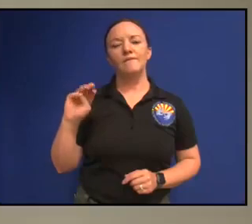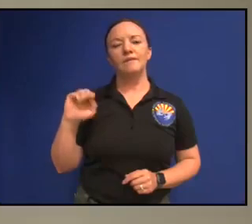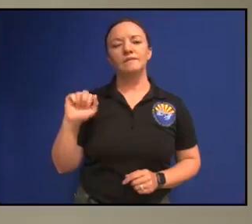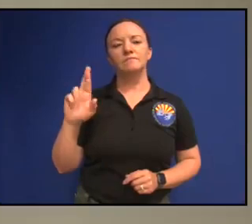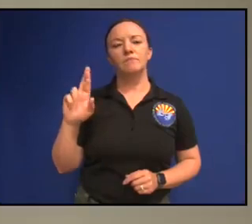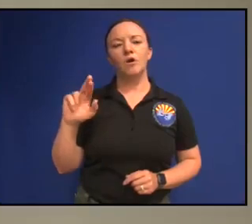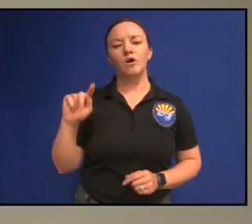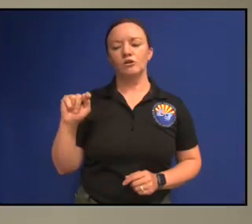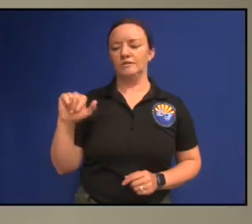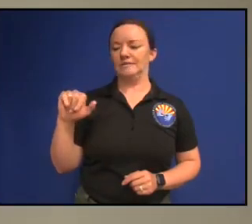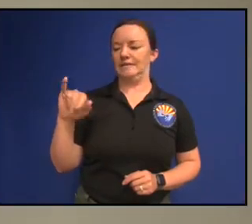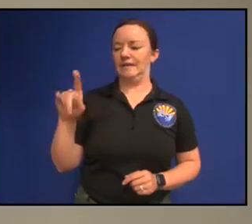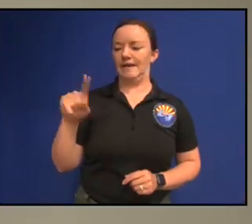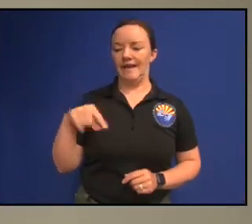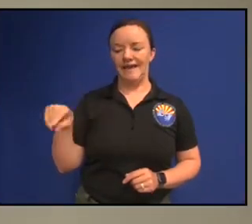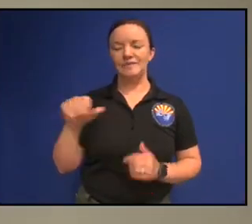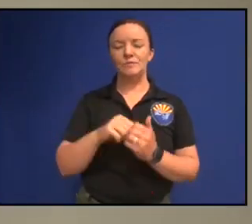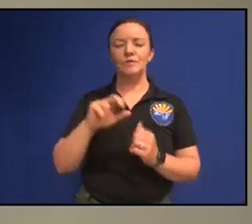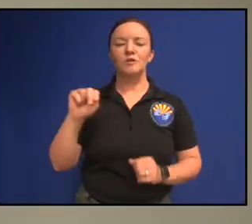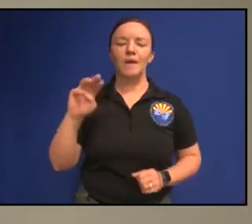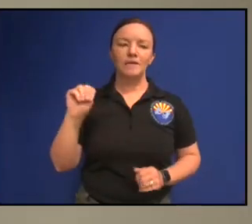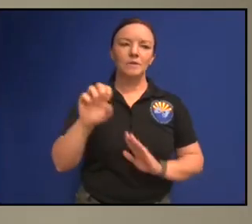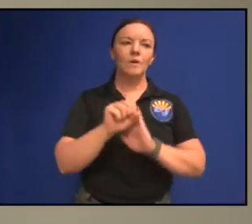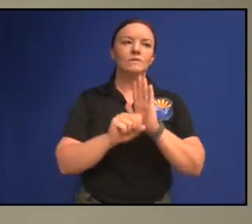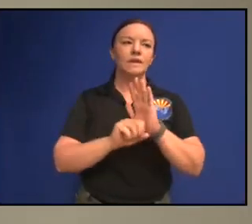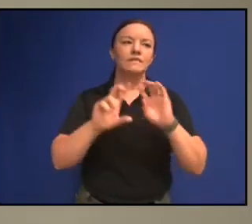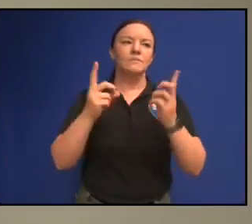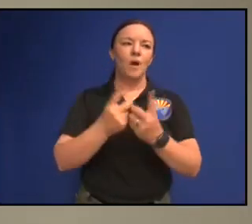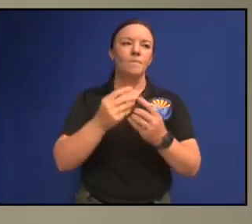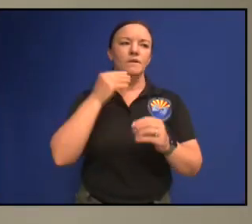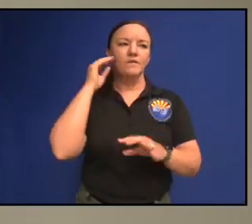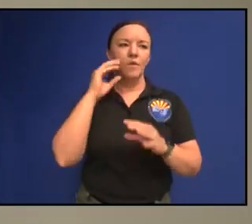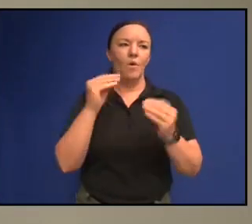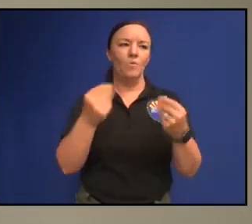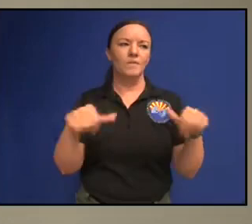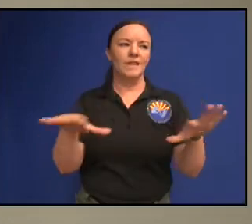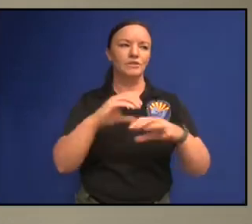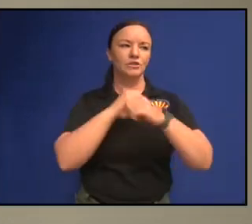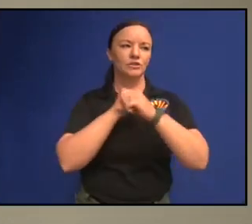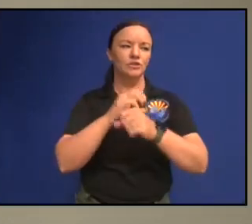STATE DEPARTMENT OF HOMELAND SECURITY EMERGENCY OPERATIONS CENTER.